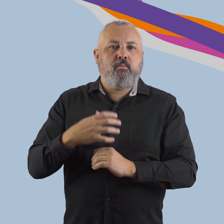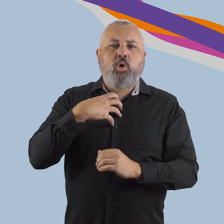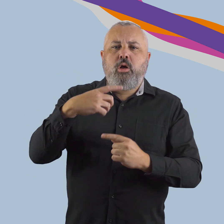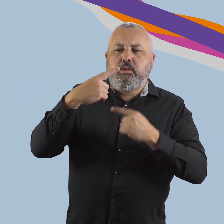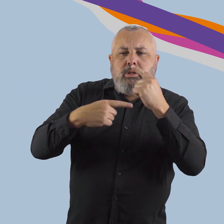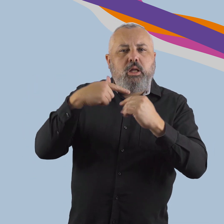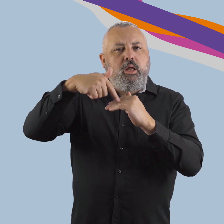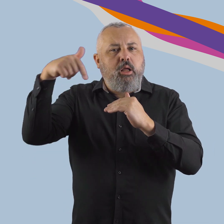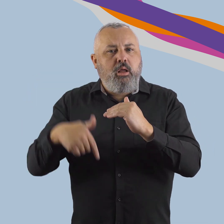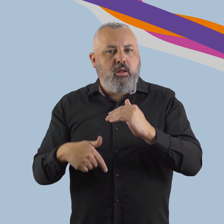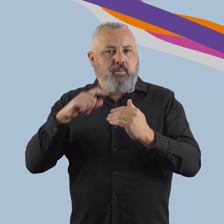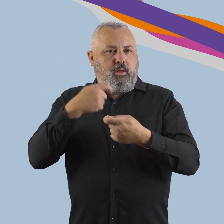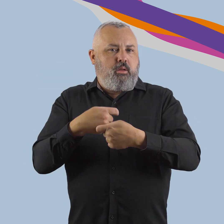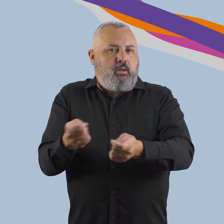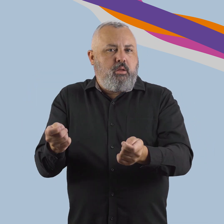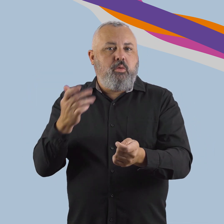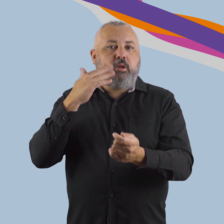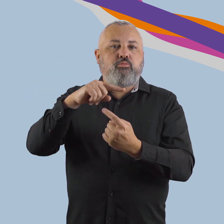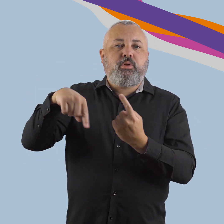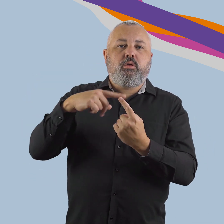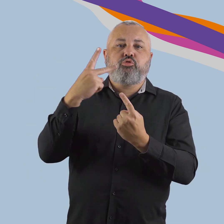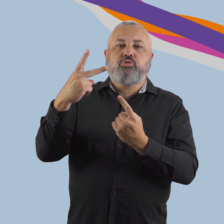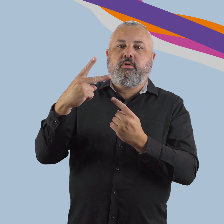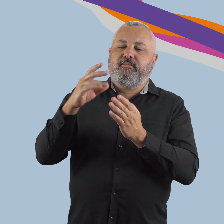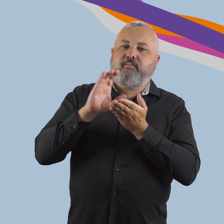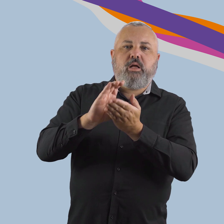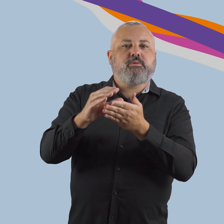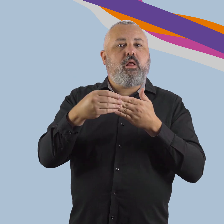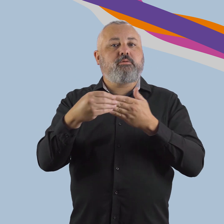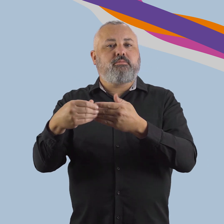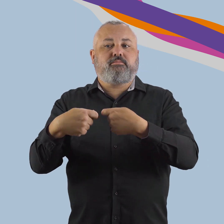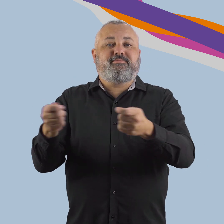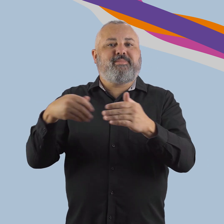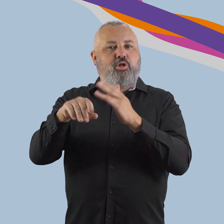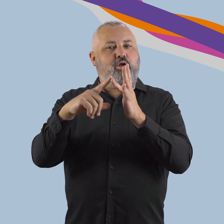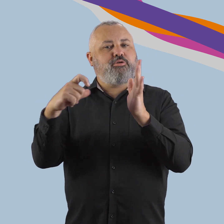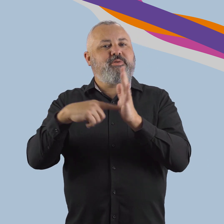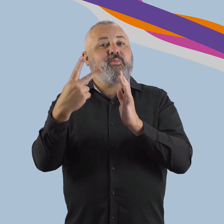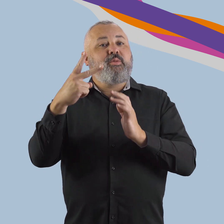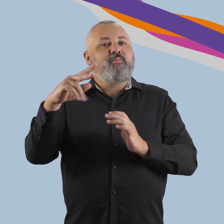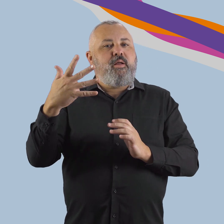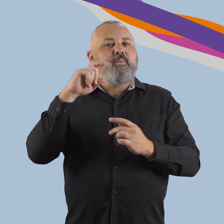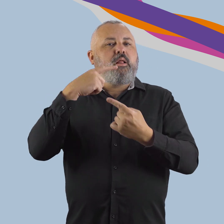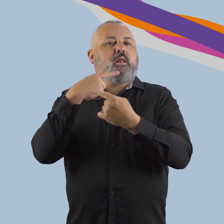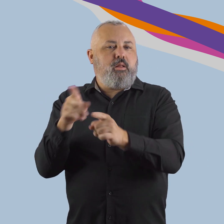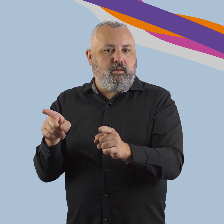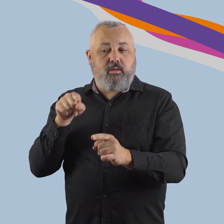More details will be provided when the Grant 2 Funding Guidelines are released in October 2025.